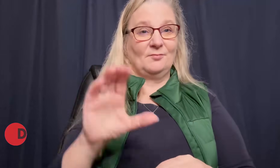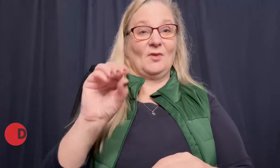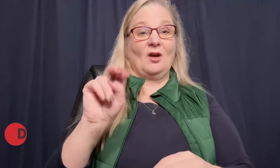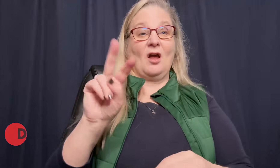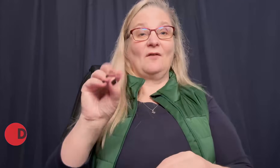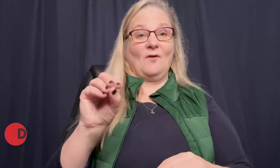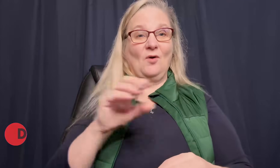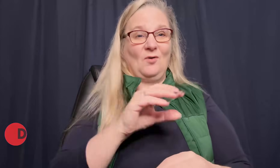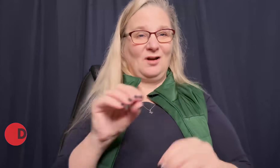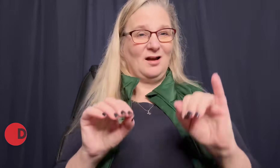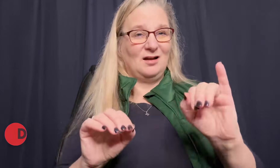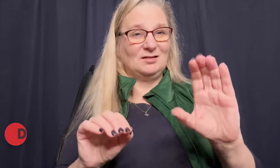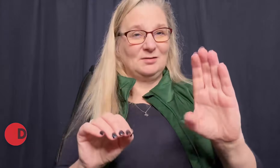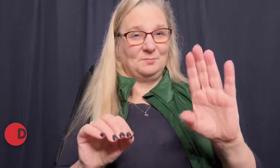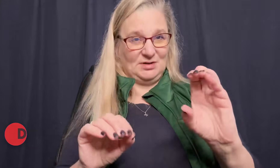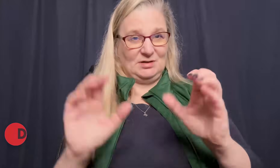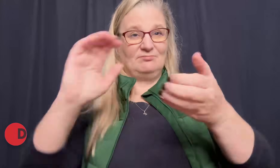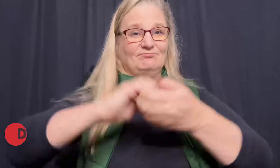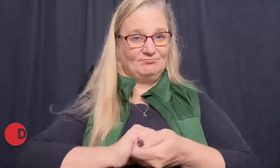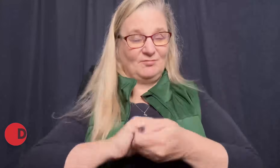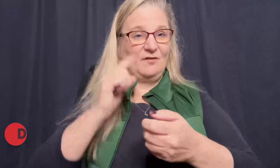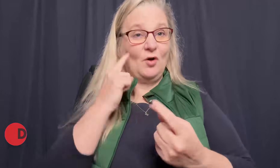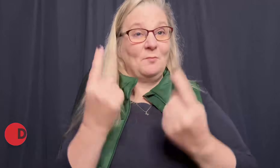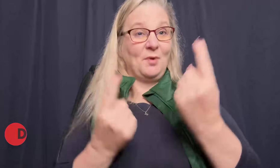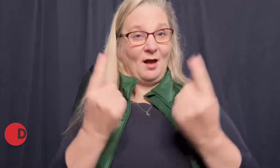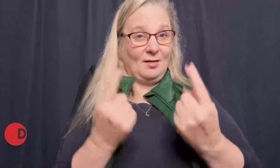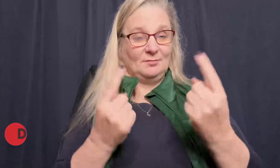Convo and ICBC are partners in this pilot project.